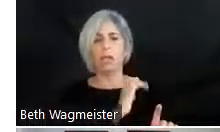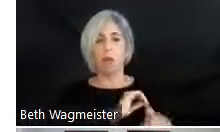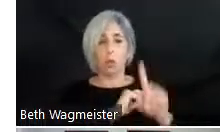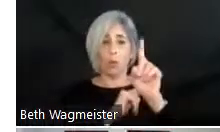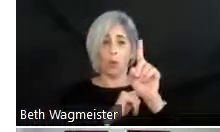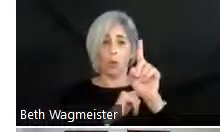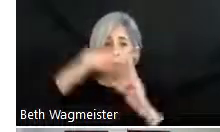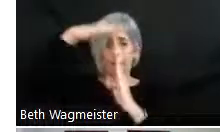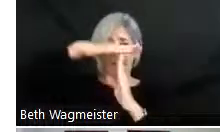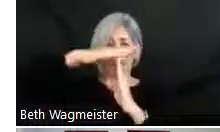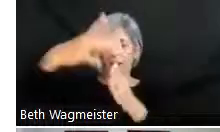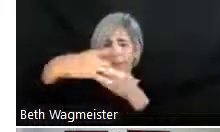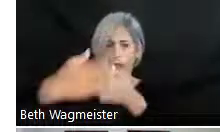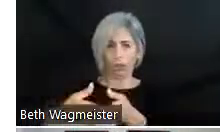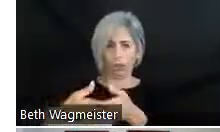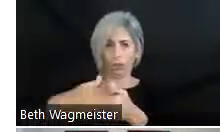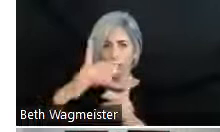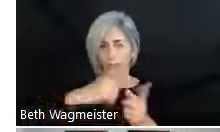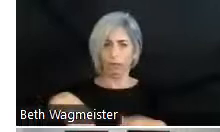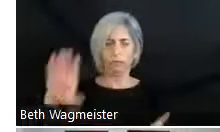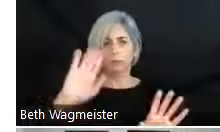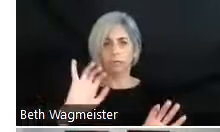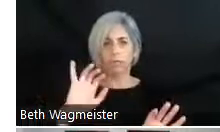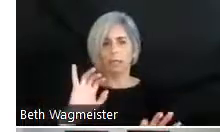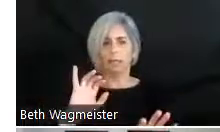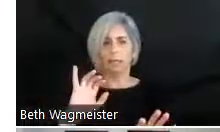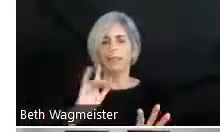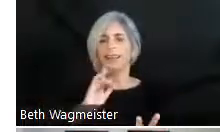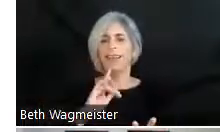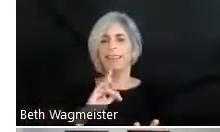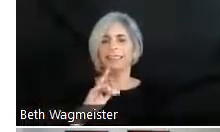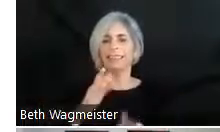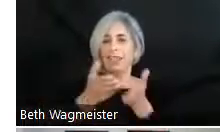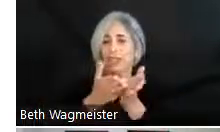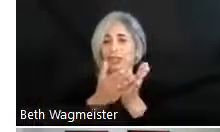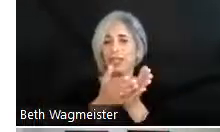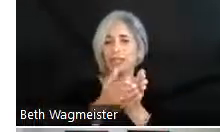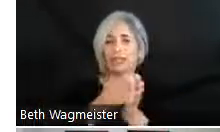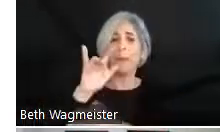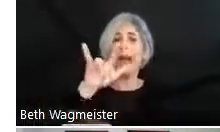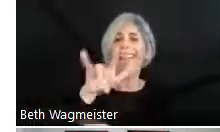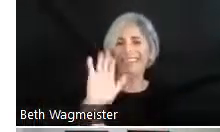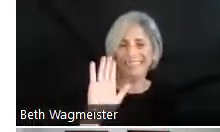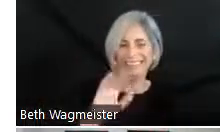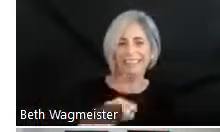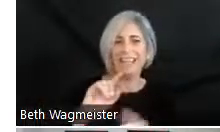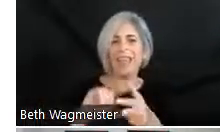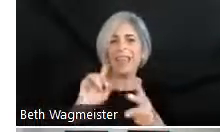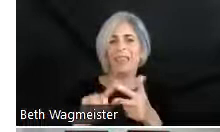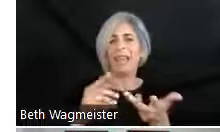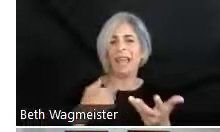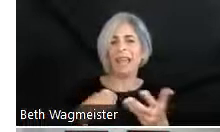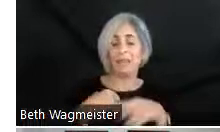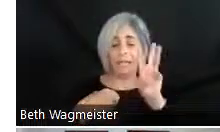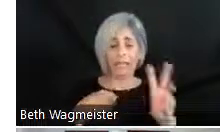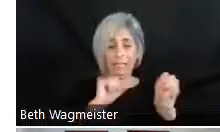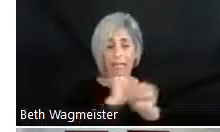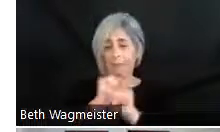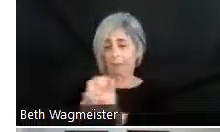your leader. She's a pilot. I've got six employees as representing a part of the team there.